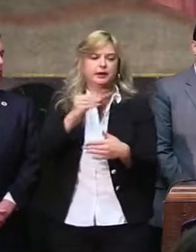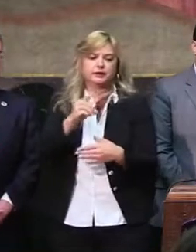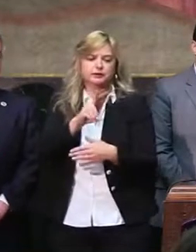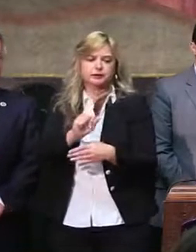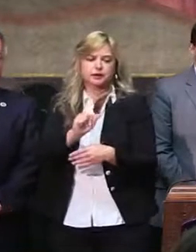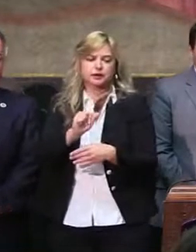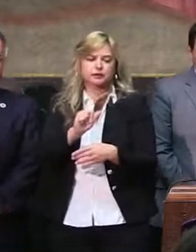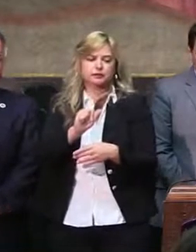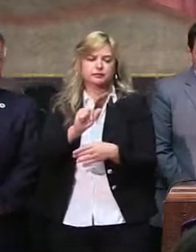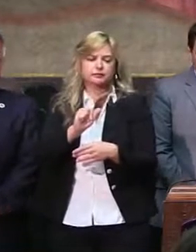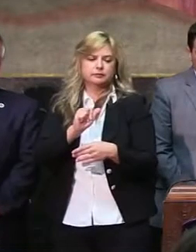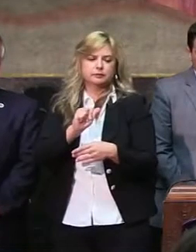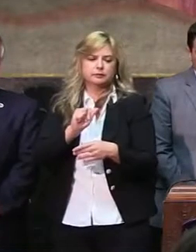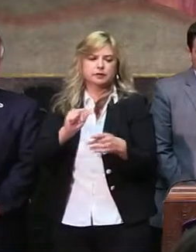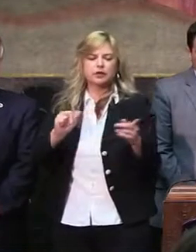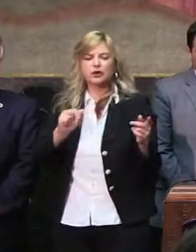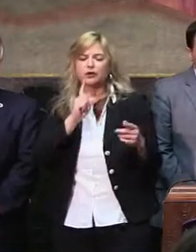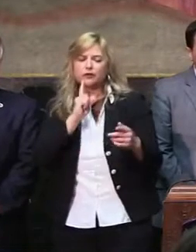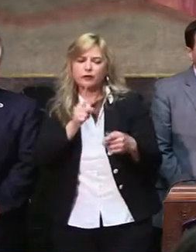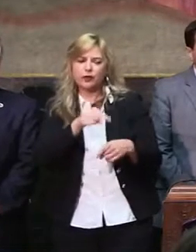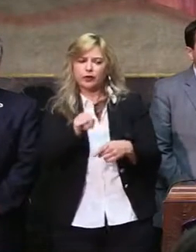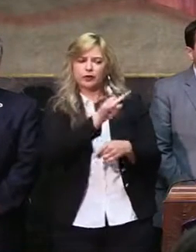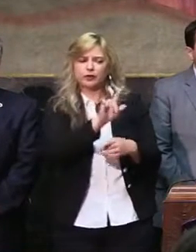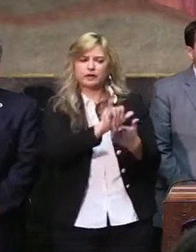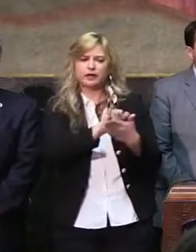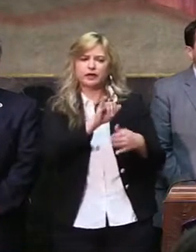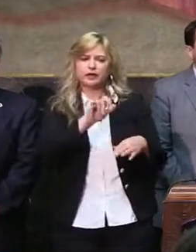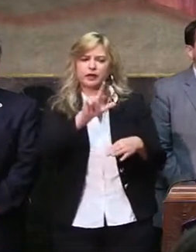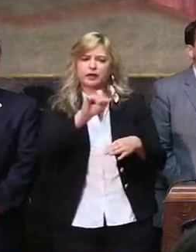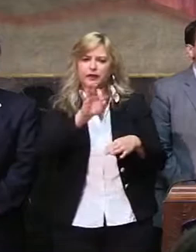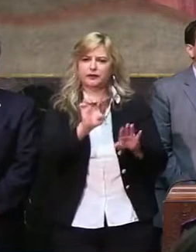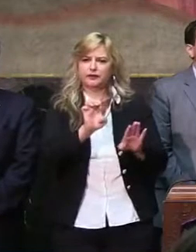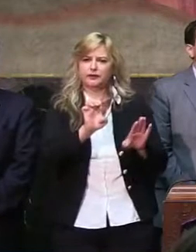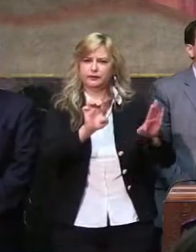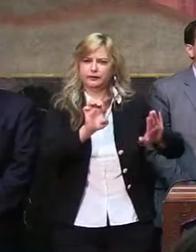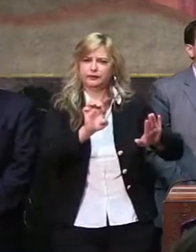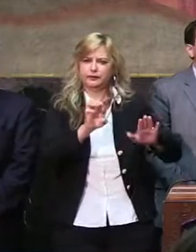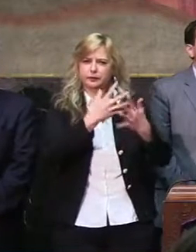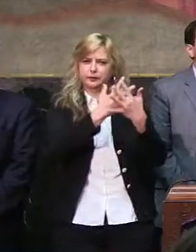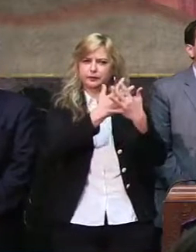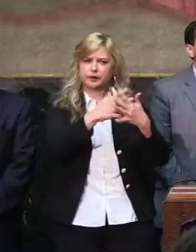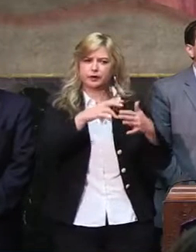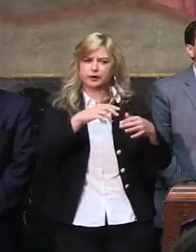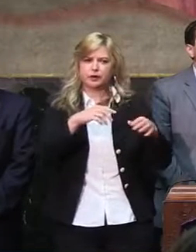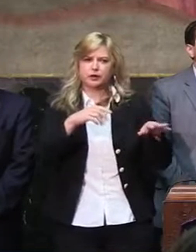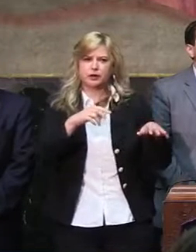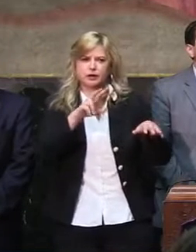this with the lifers there's about 100 and probably 30-40 lifers that when they were sentenced in the 70s they had